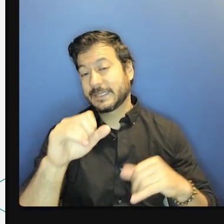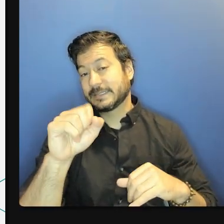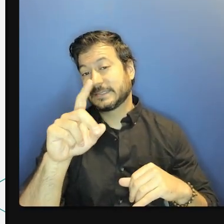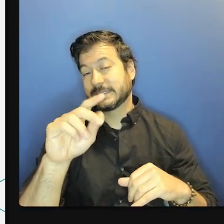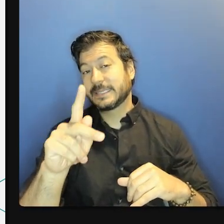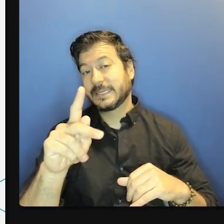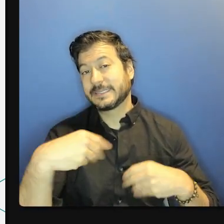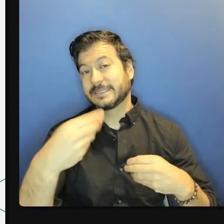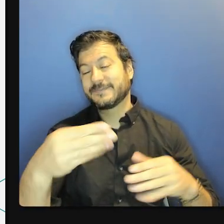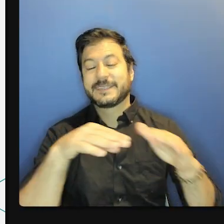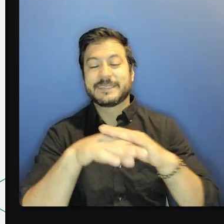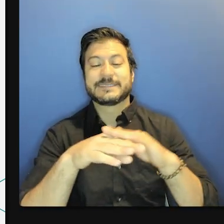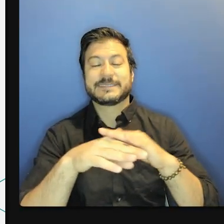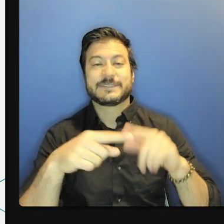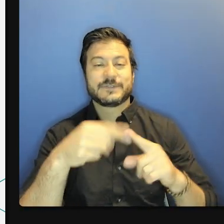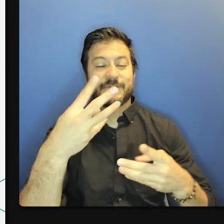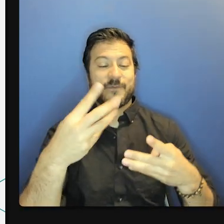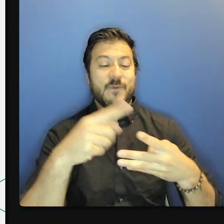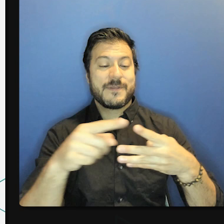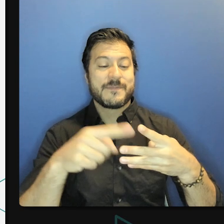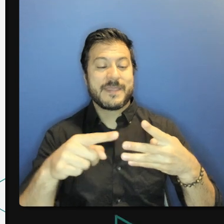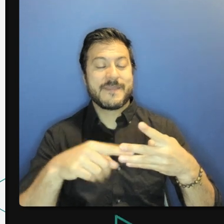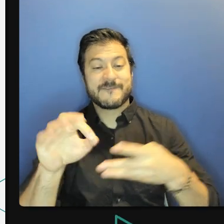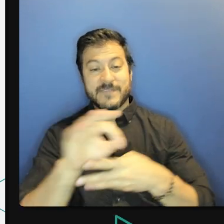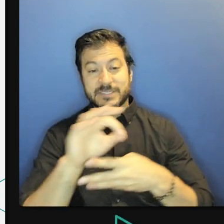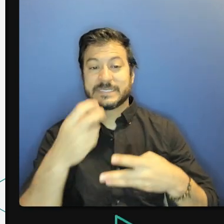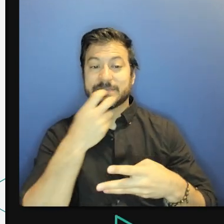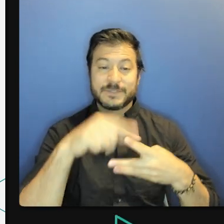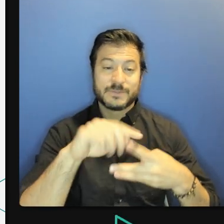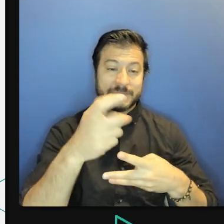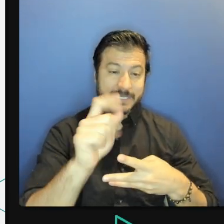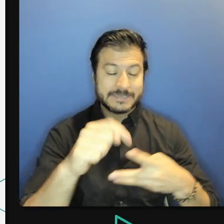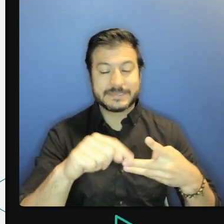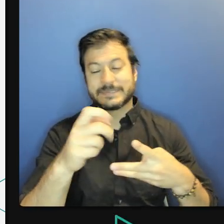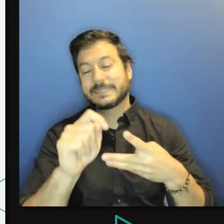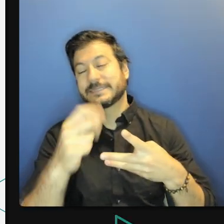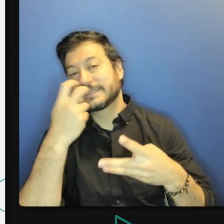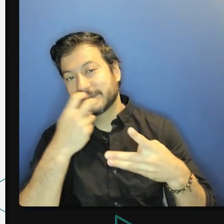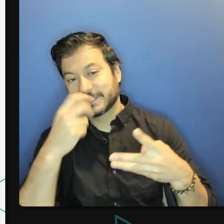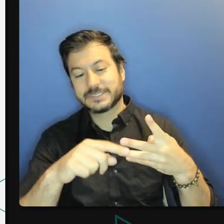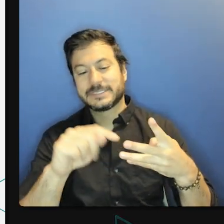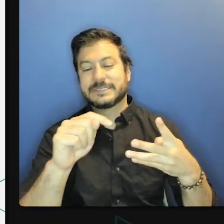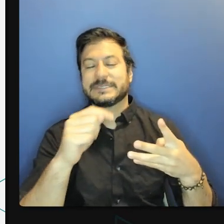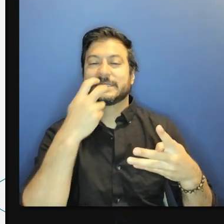Currently, the SDK provides access to four main functions. Speech-to-text, text-to-speech,